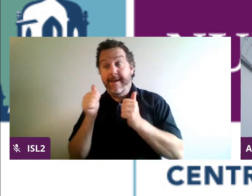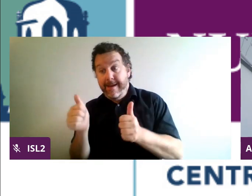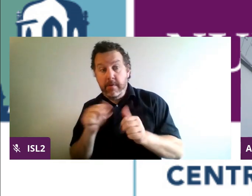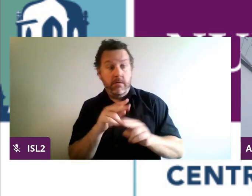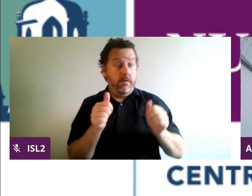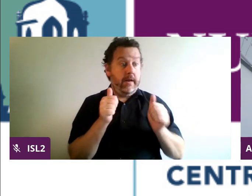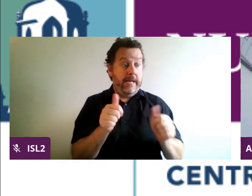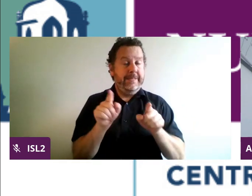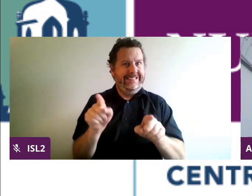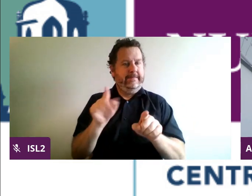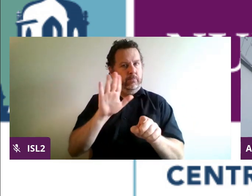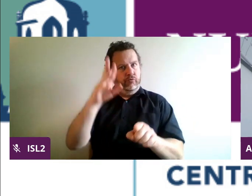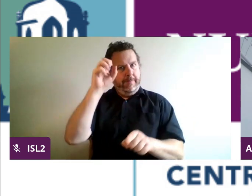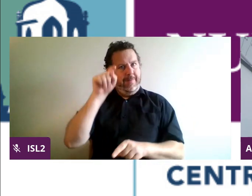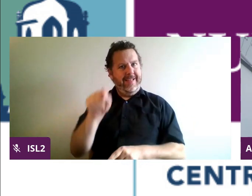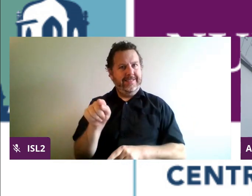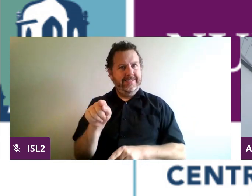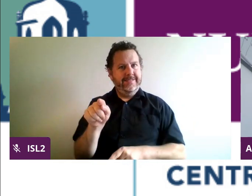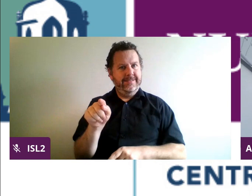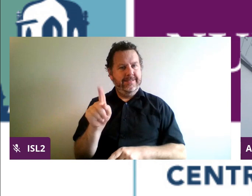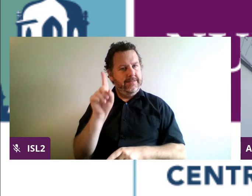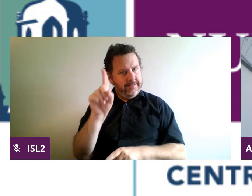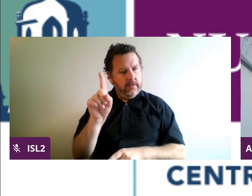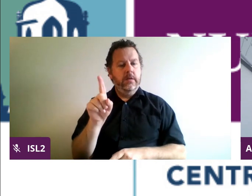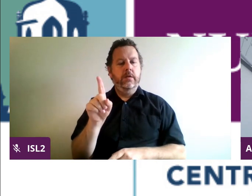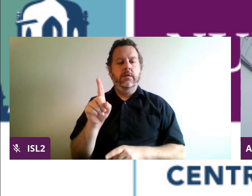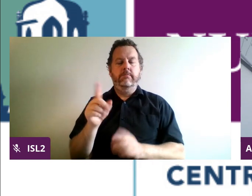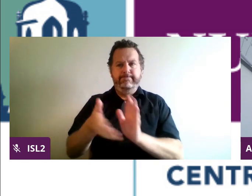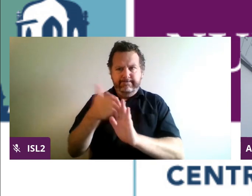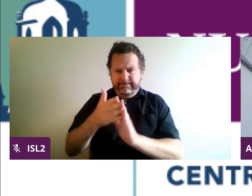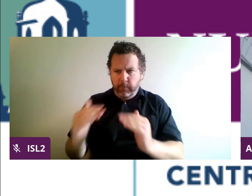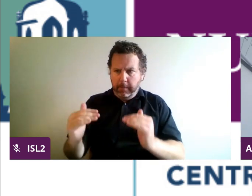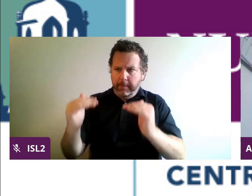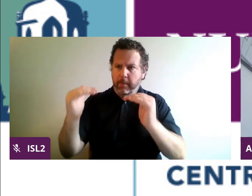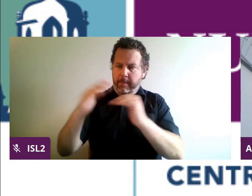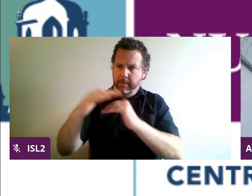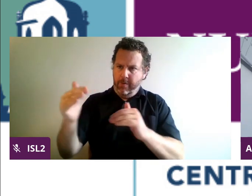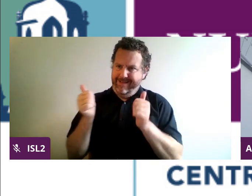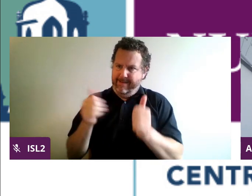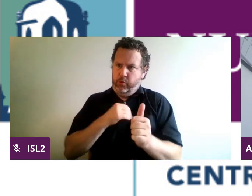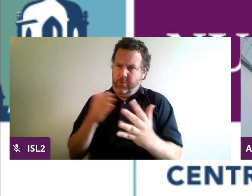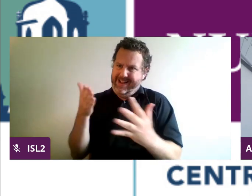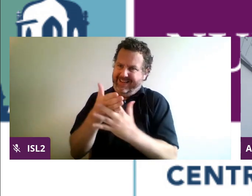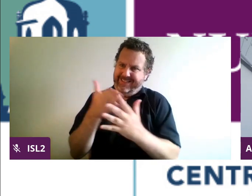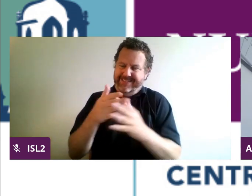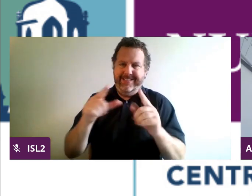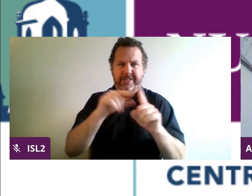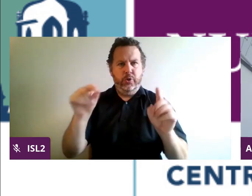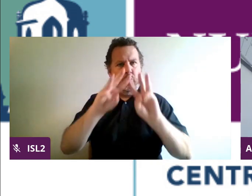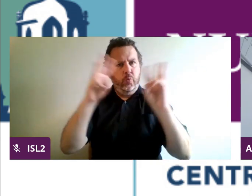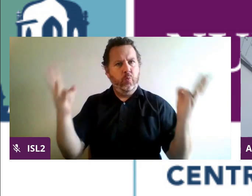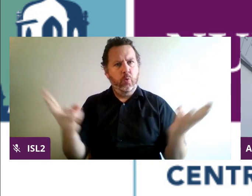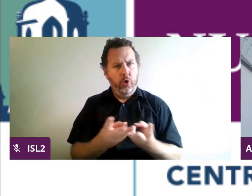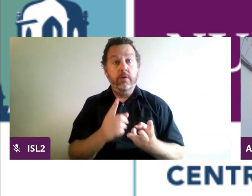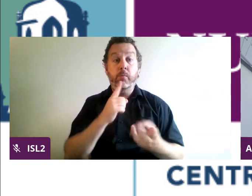But we should be considering about what policies that we can push for that will create that digital sphere